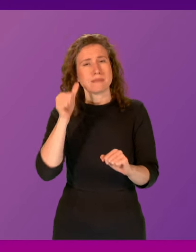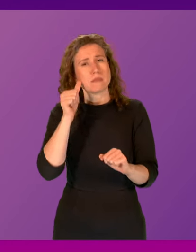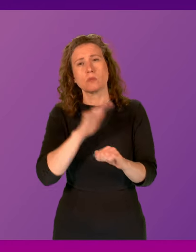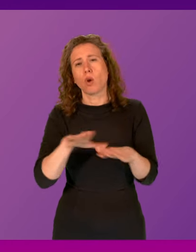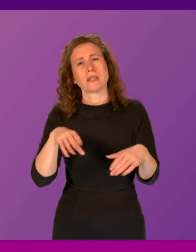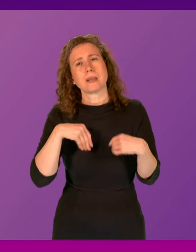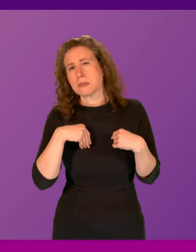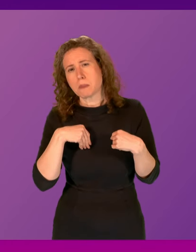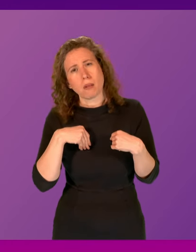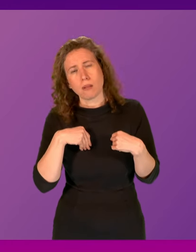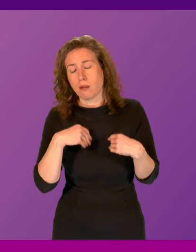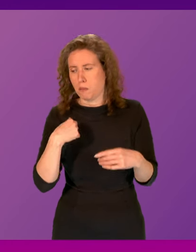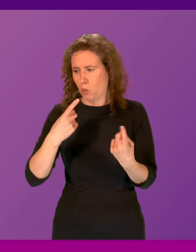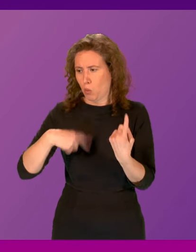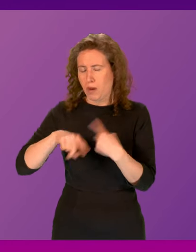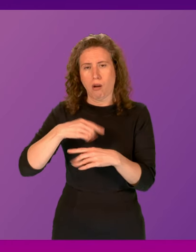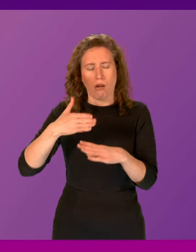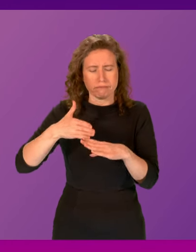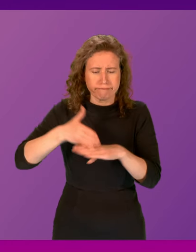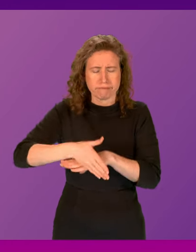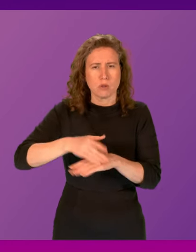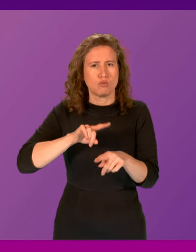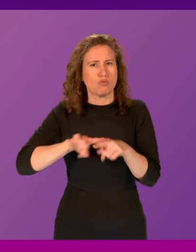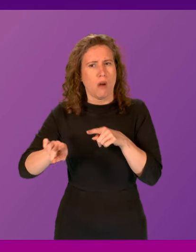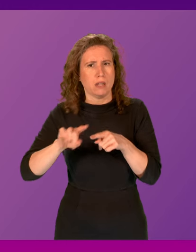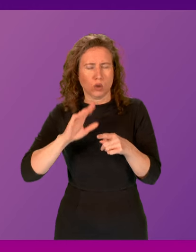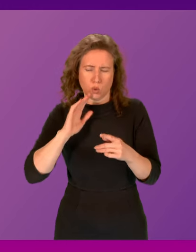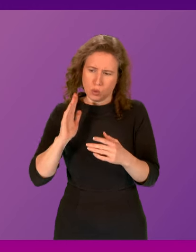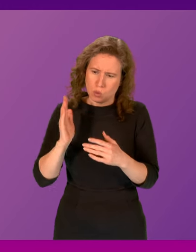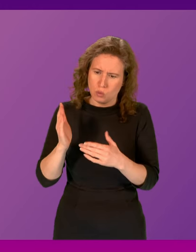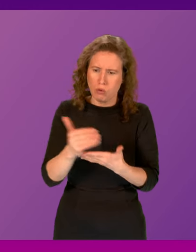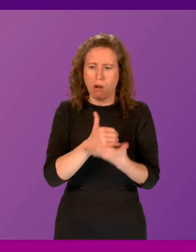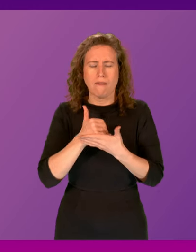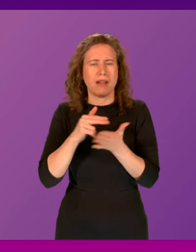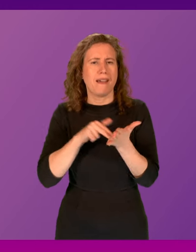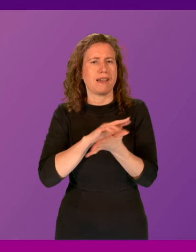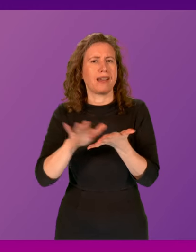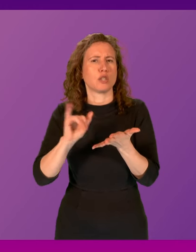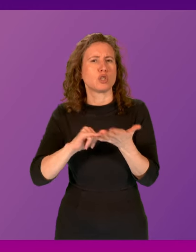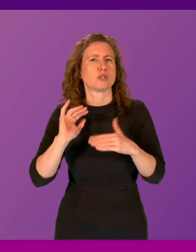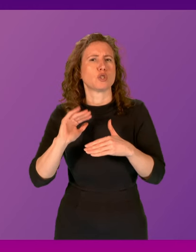We are working hard to recover our NHS services. In 2024-25,